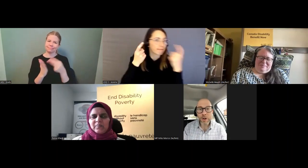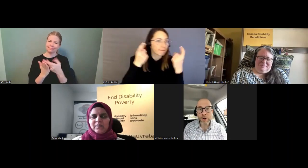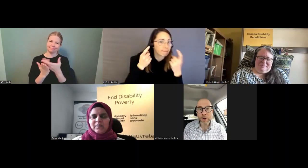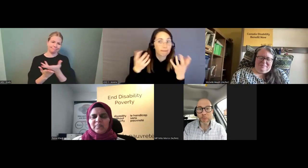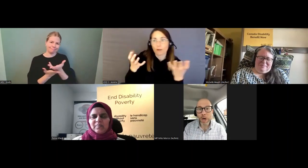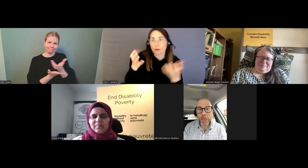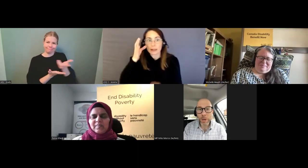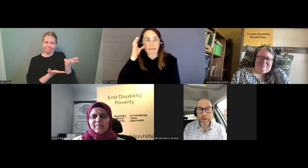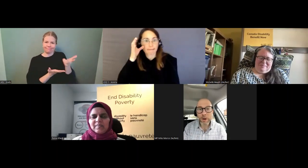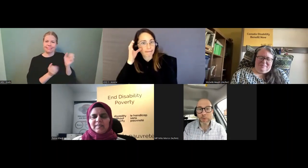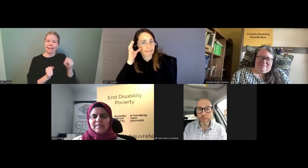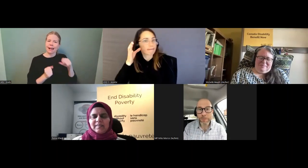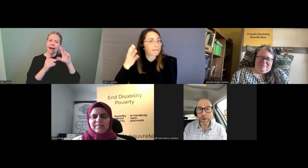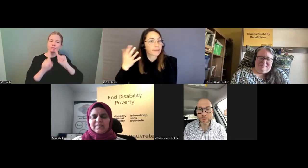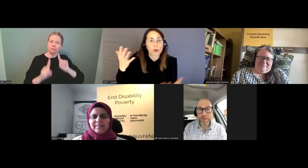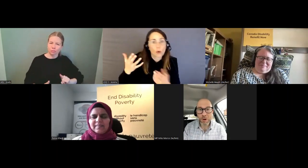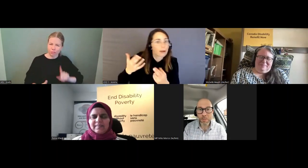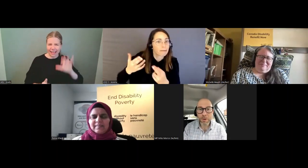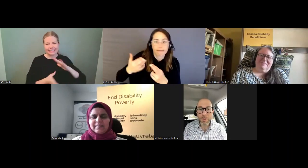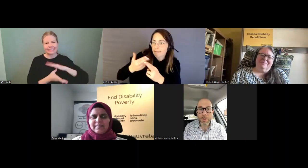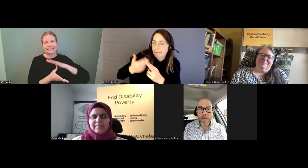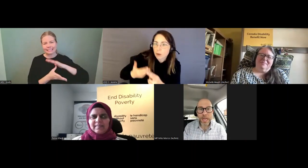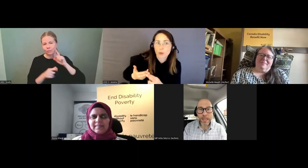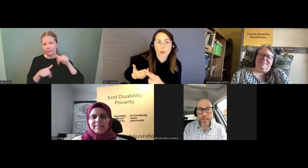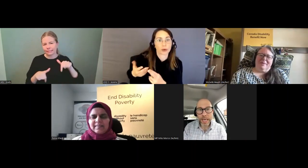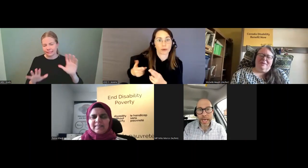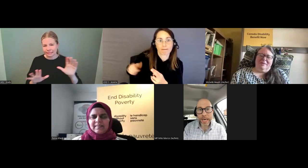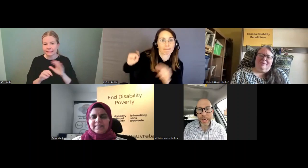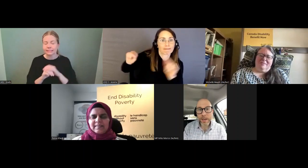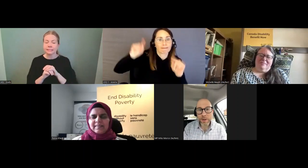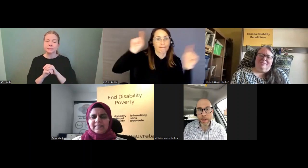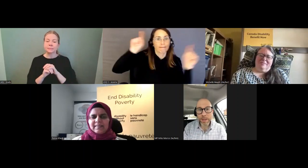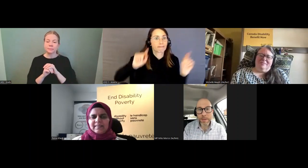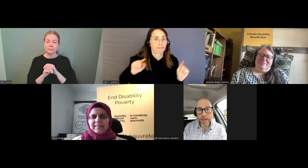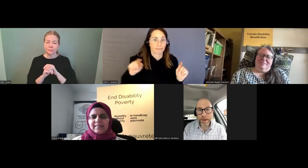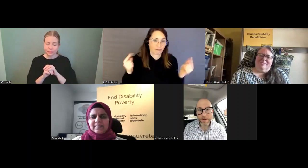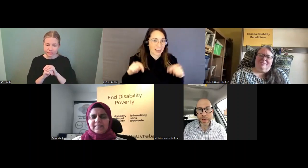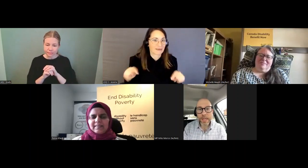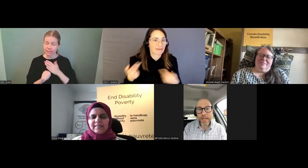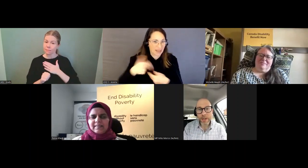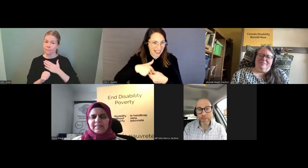SO I WANT YOU ALL TO KNOW FIRST AND FOREMOST THAT THE CANADA DISABILITY BENEFIT IS MOVING